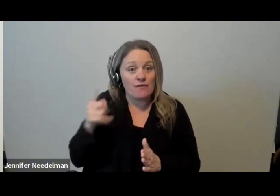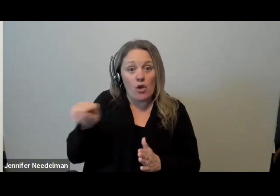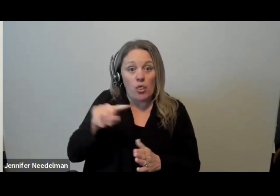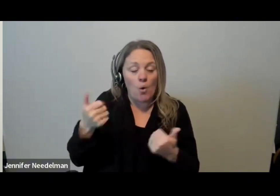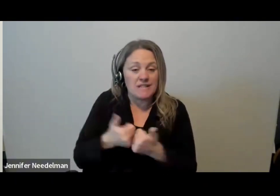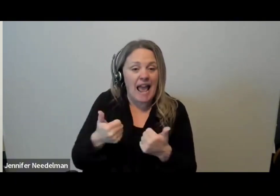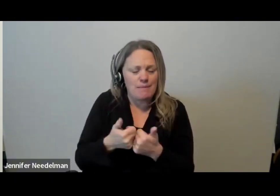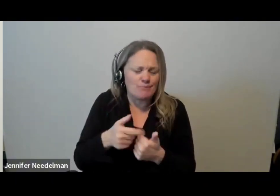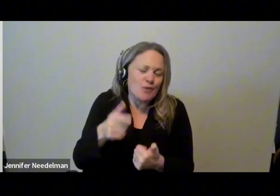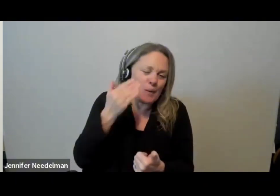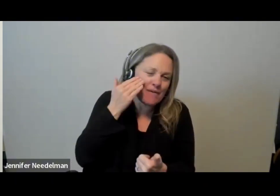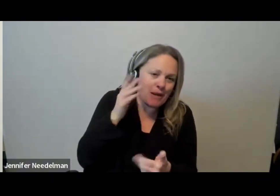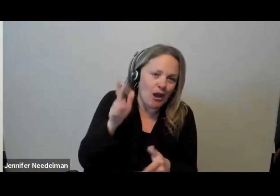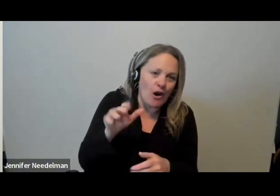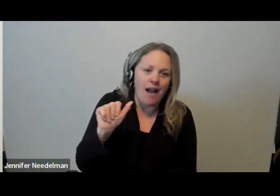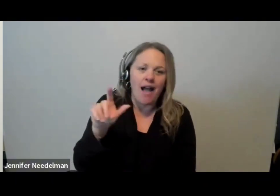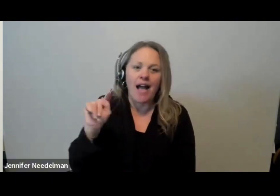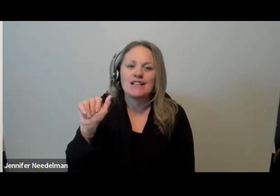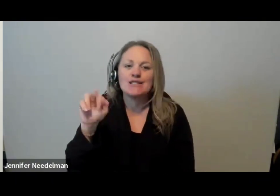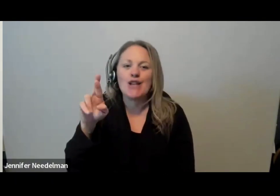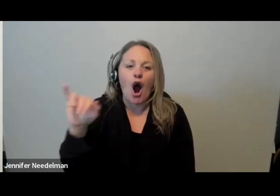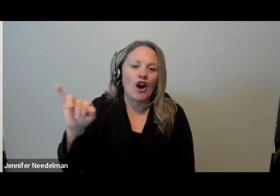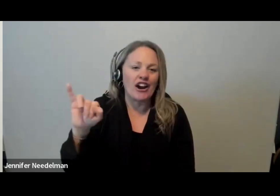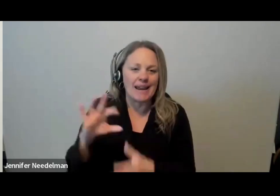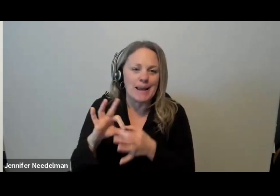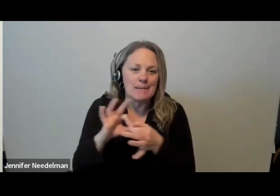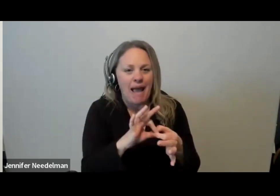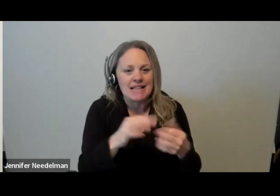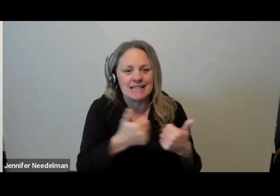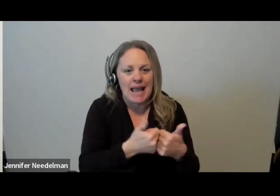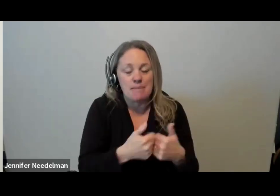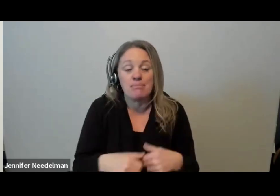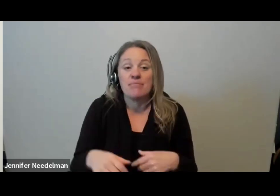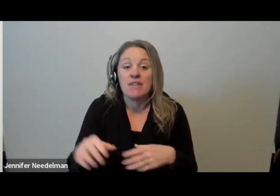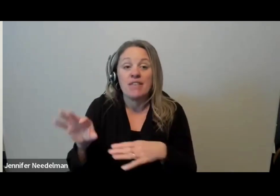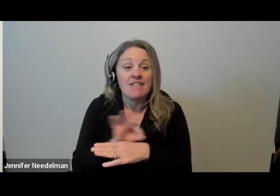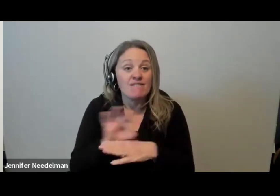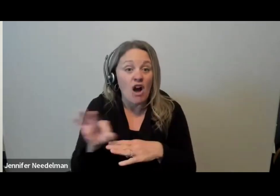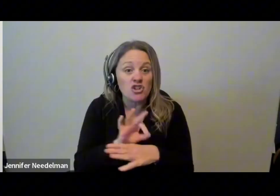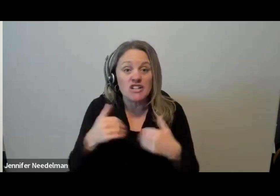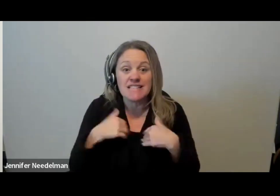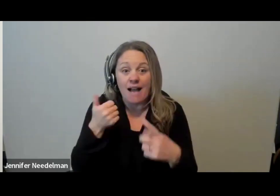with the game, it's an Atari based game, but all the functions in the game have their own unique sounds.